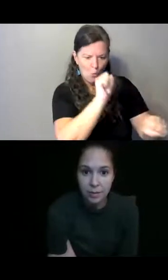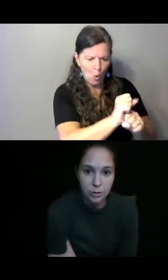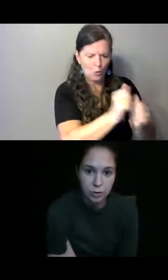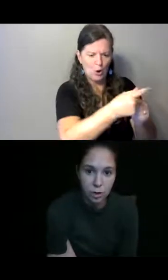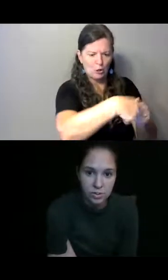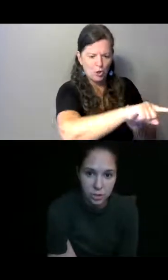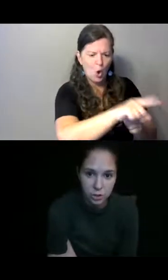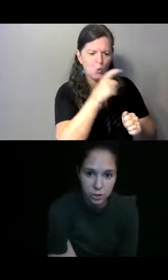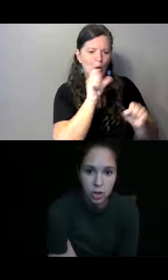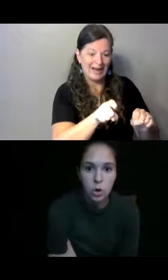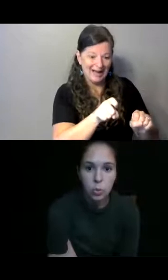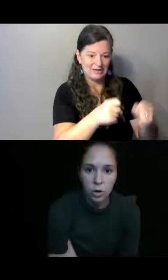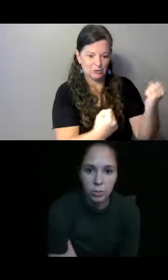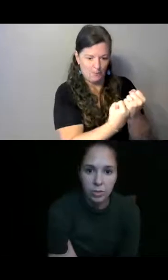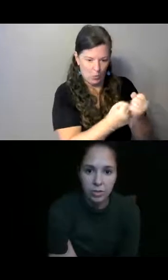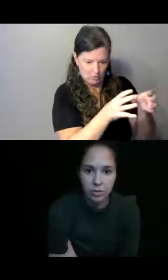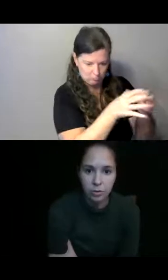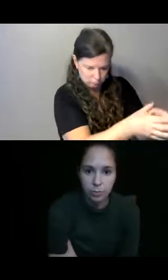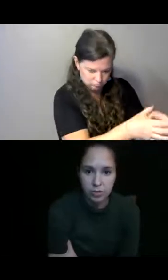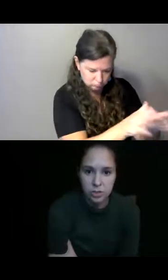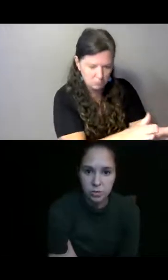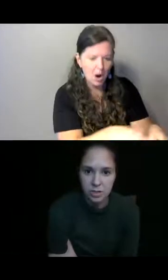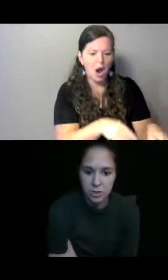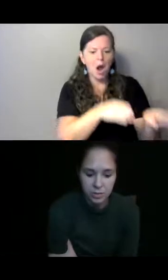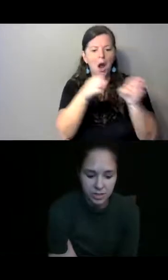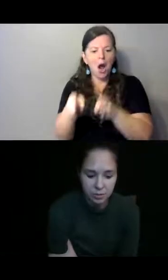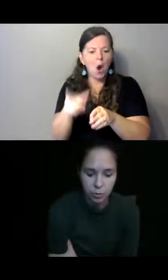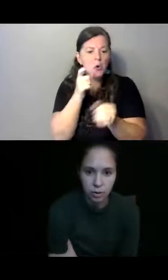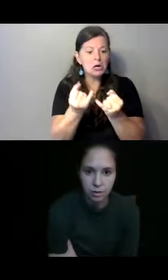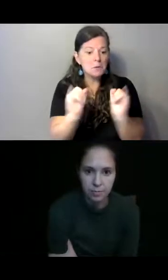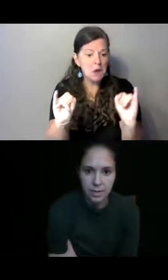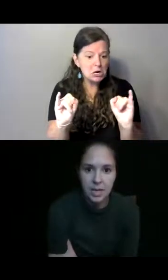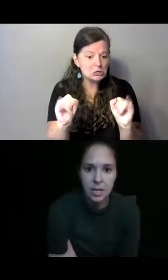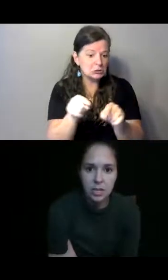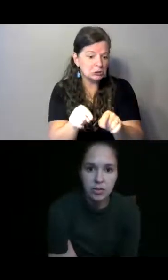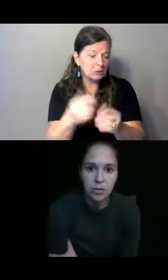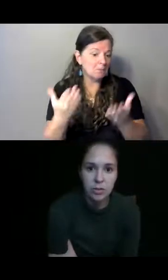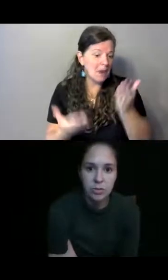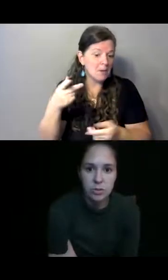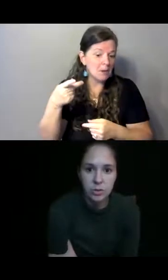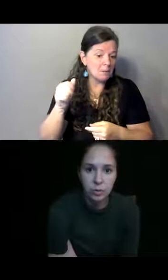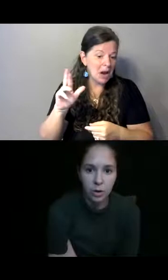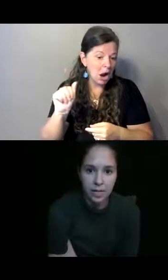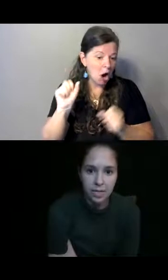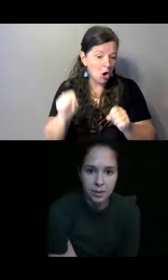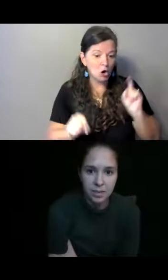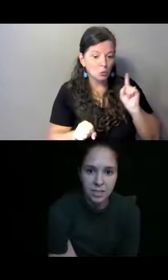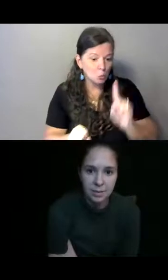maybe your co-teacher work with the group of students who need support for those who can work independently,